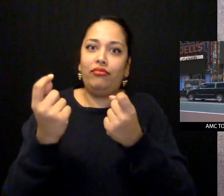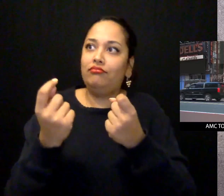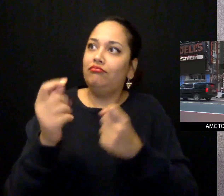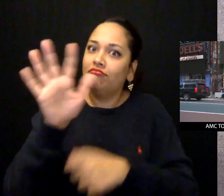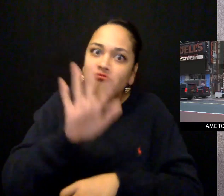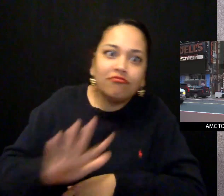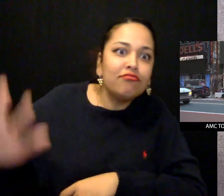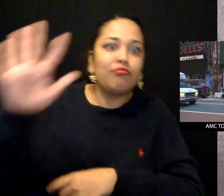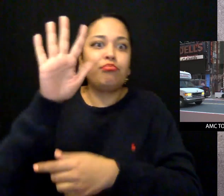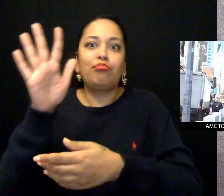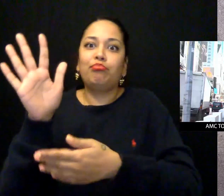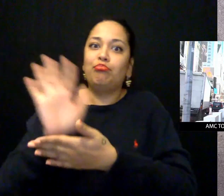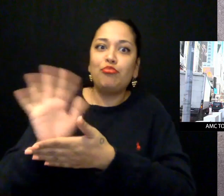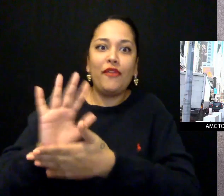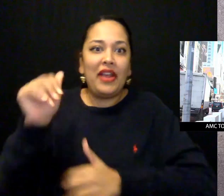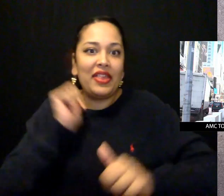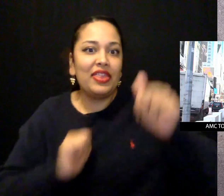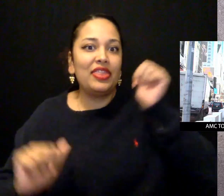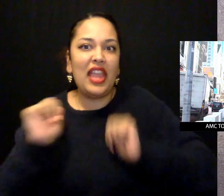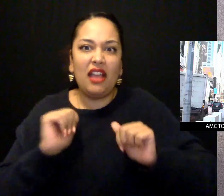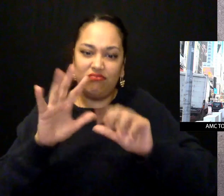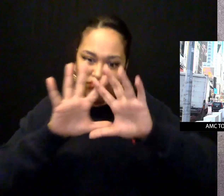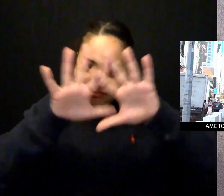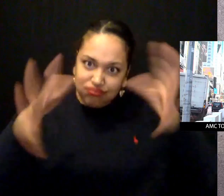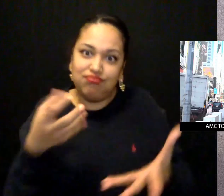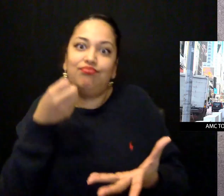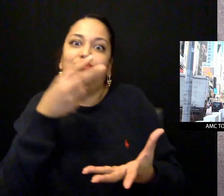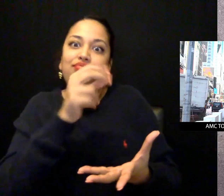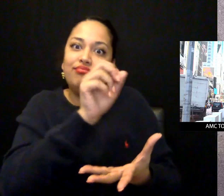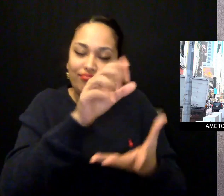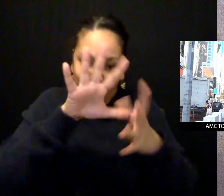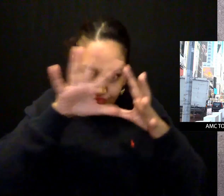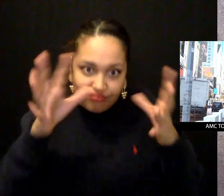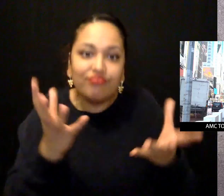the most popcorn of any movie theater company in the entire world